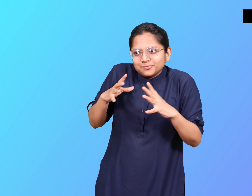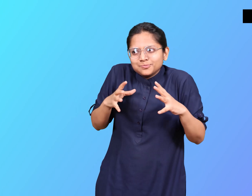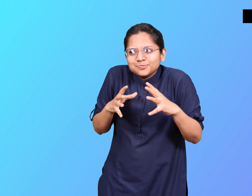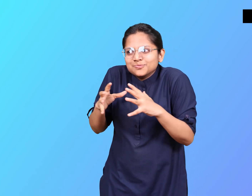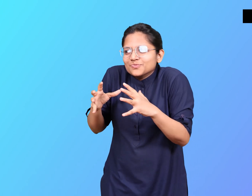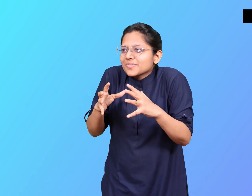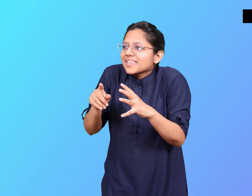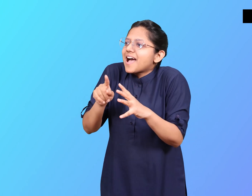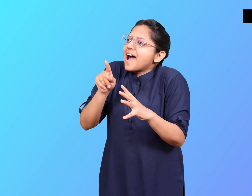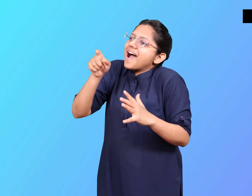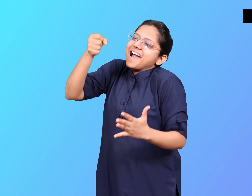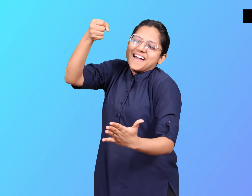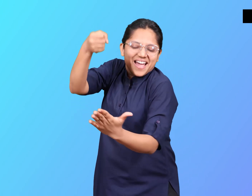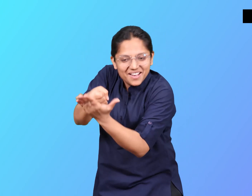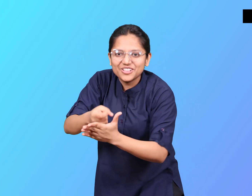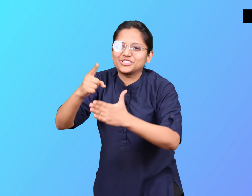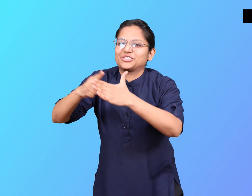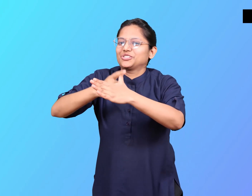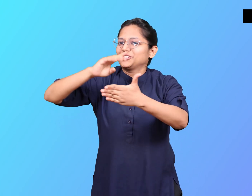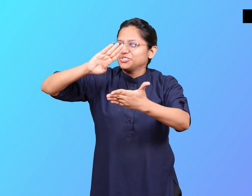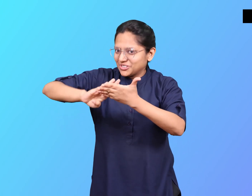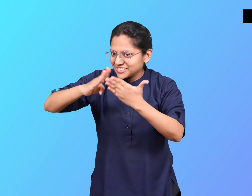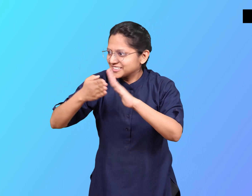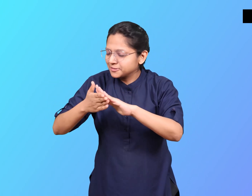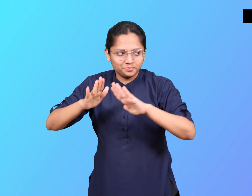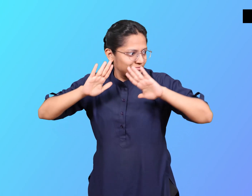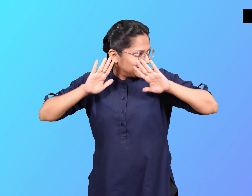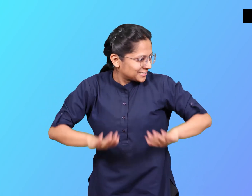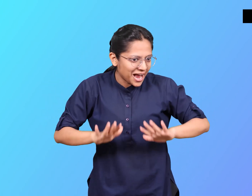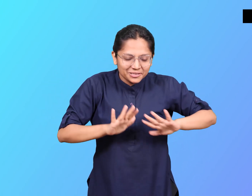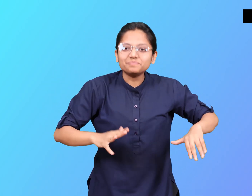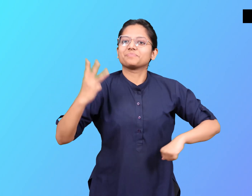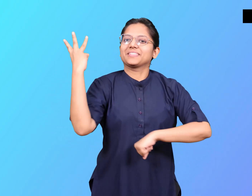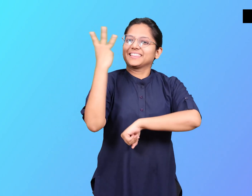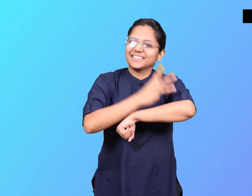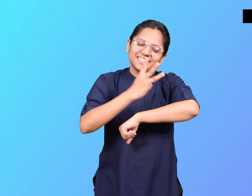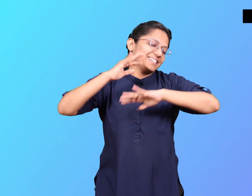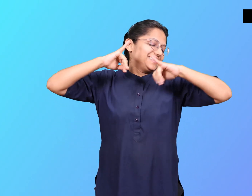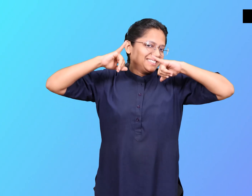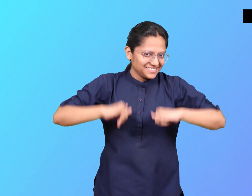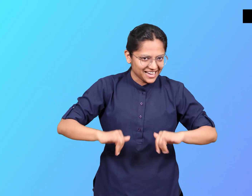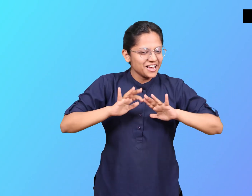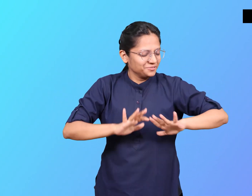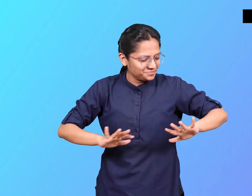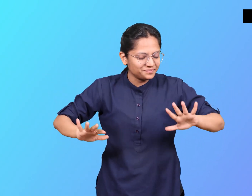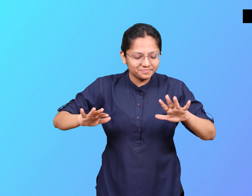When we arrived in Jerusalem, we rested there for three days.